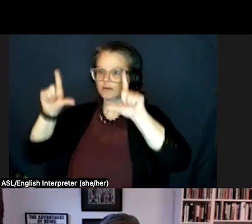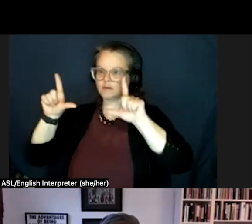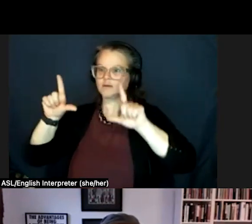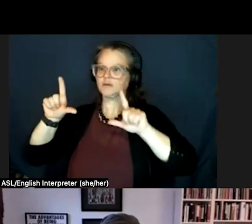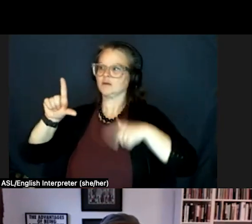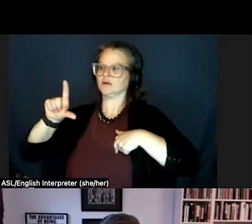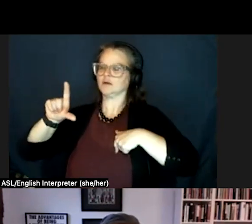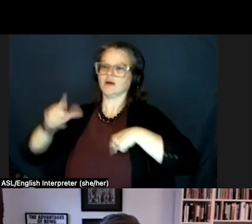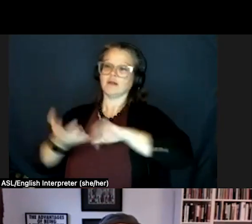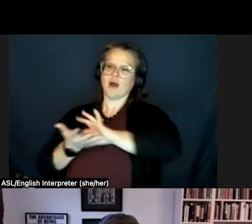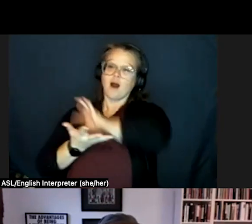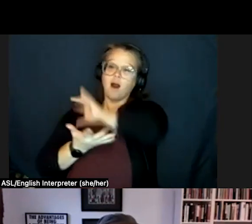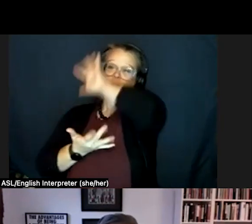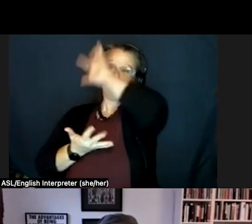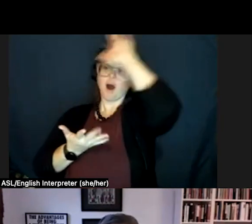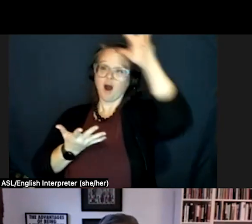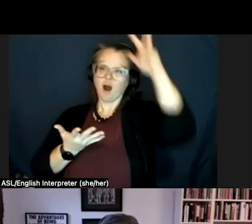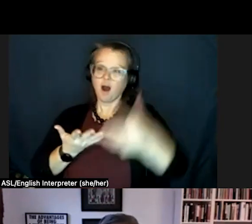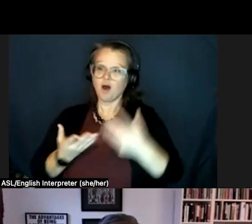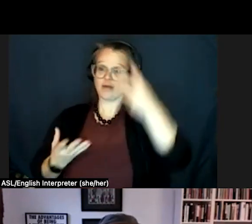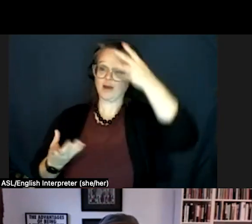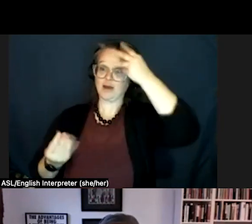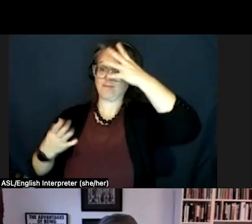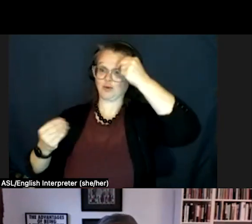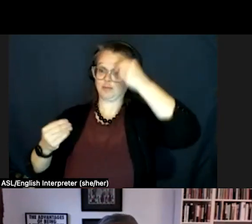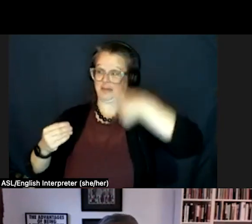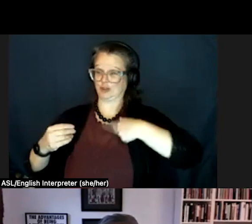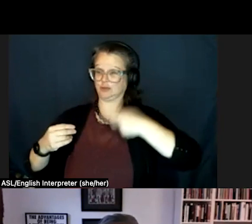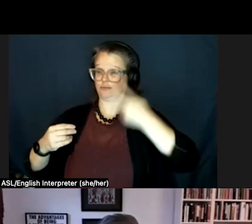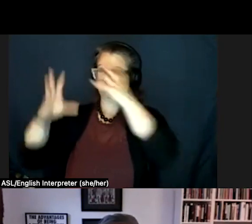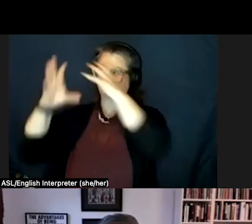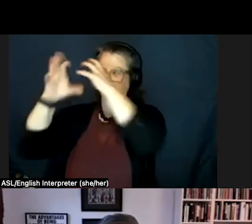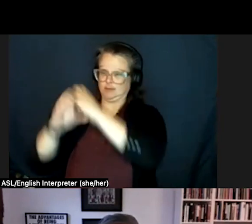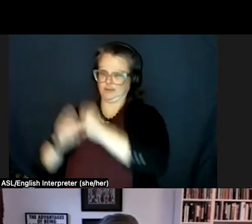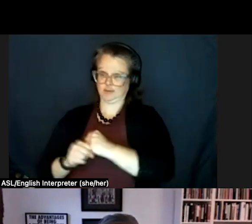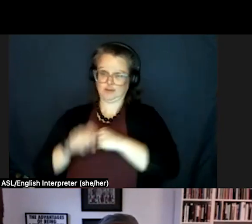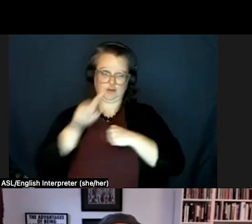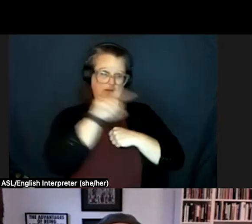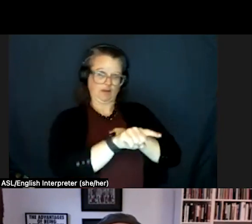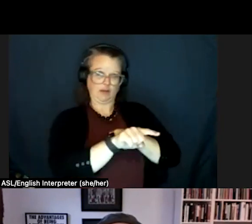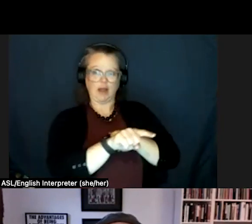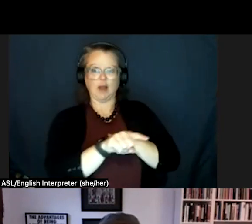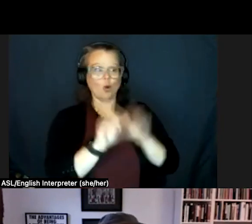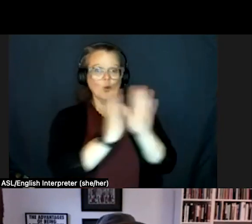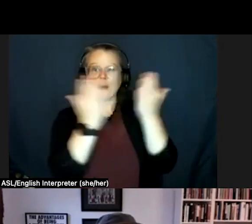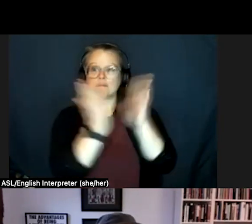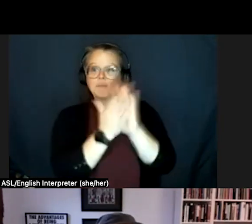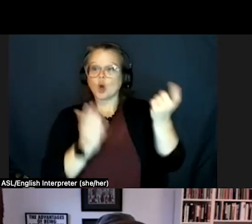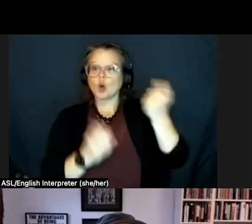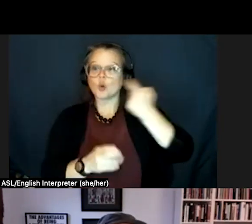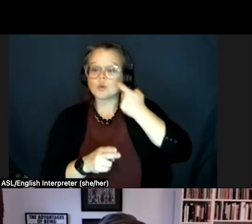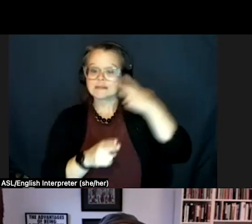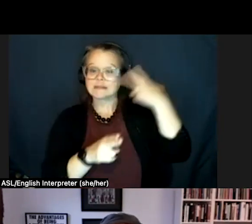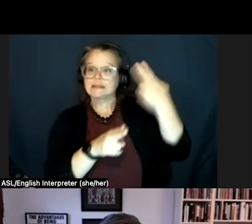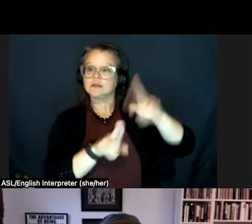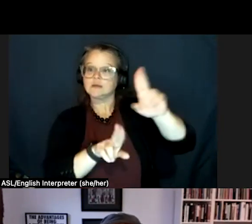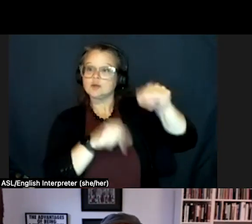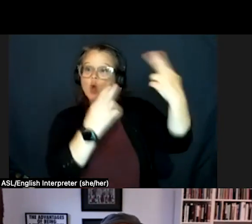up which books qualify for which awards and then whether they've been submitted to them. It lets us